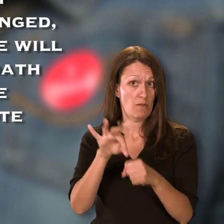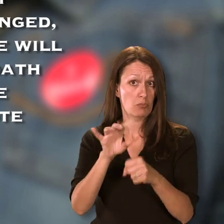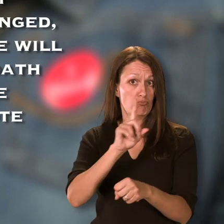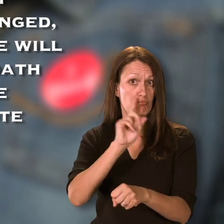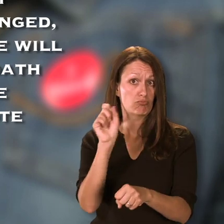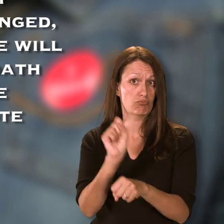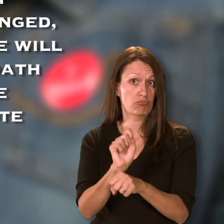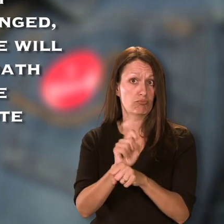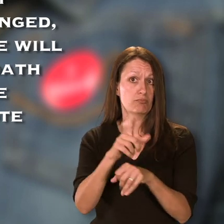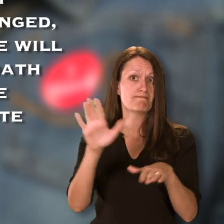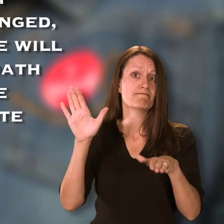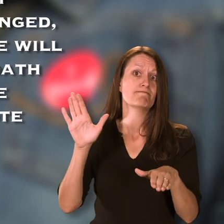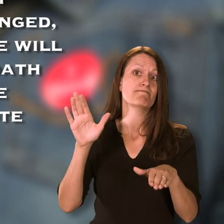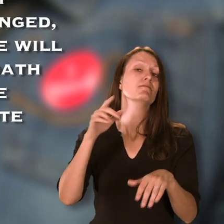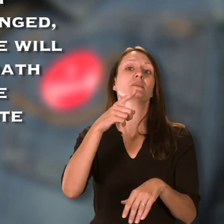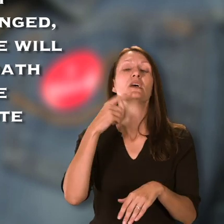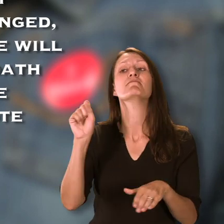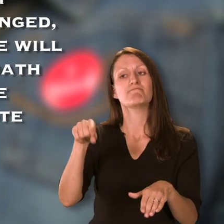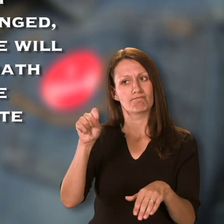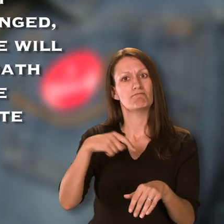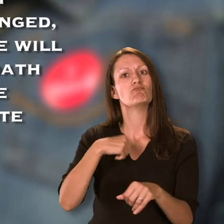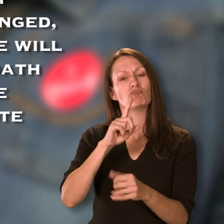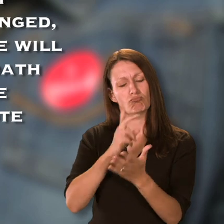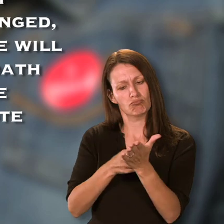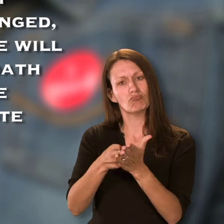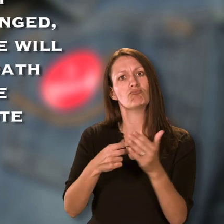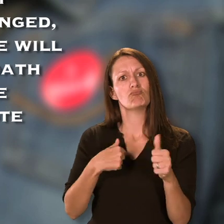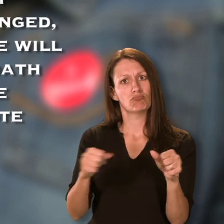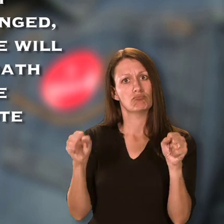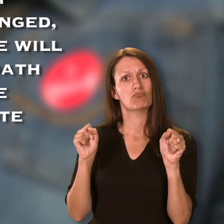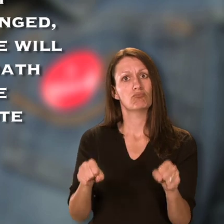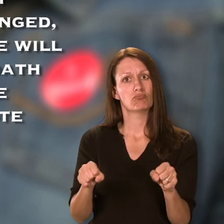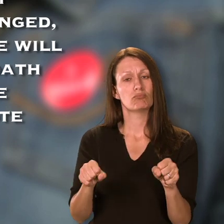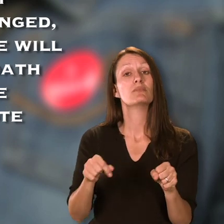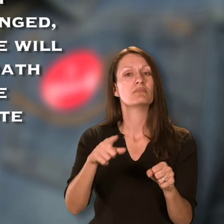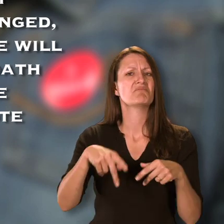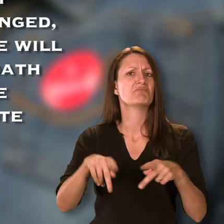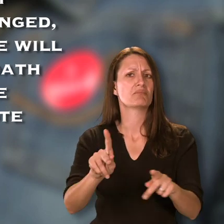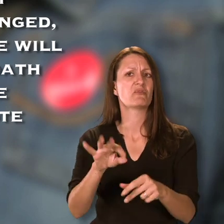If you truthfully answer yes, you MUST be allowed to vote.